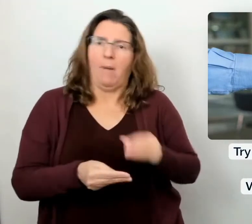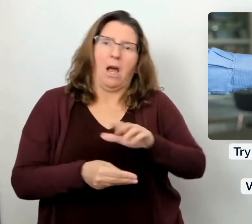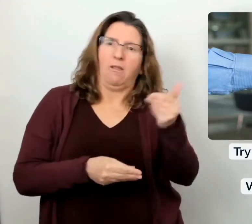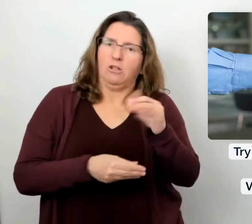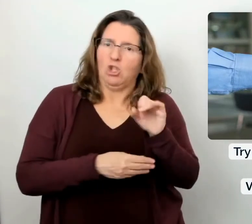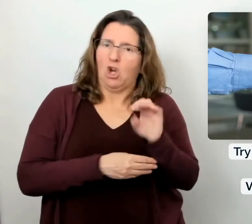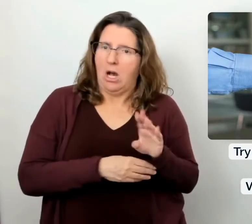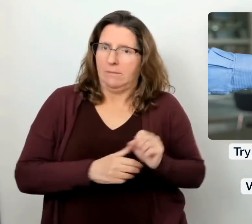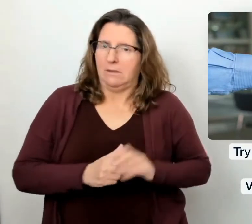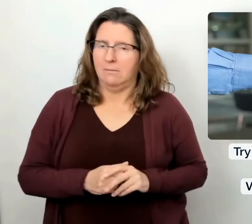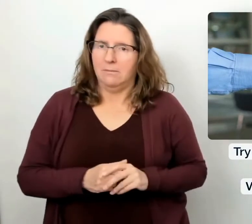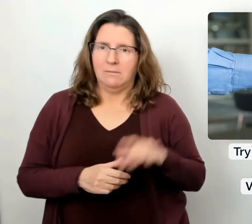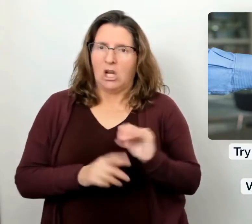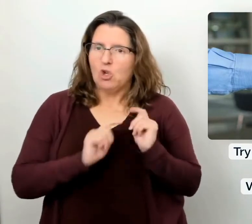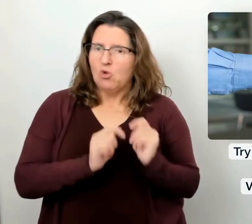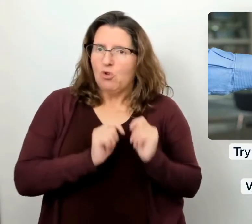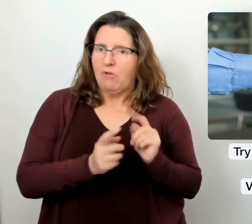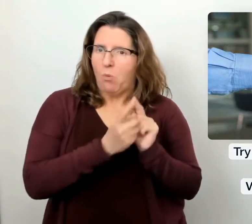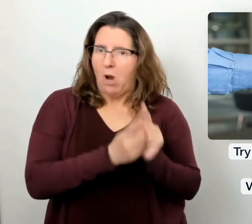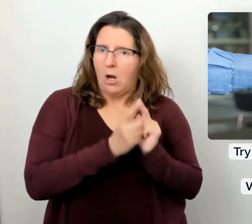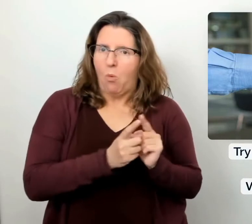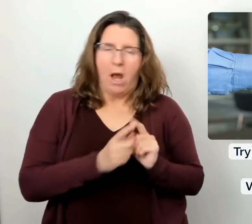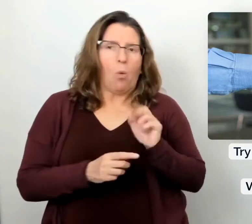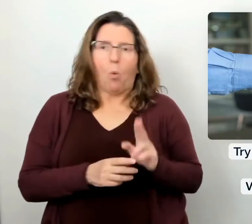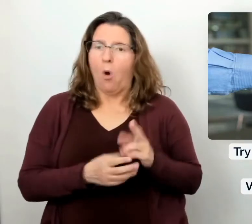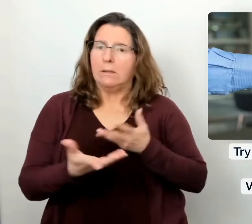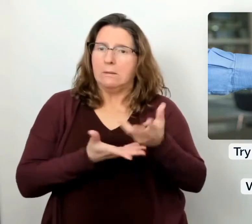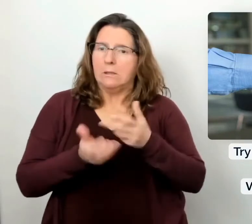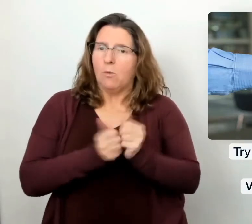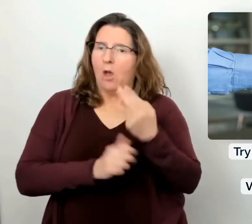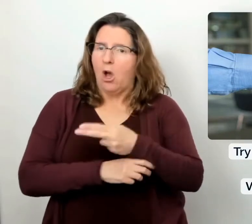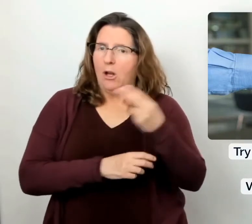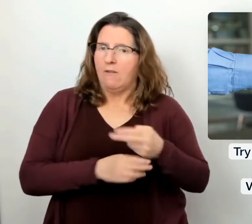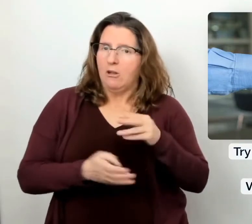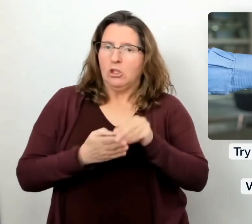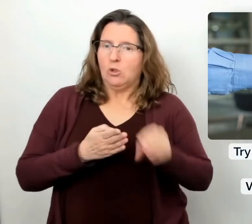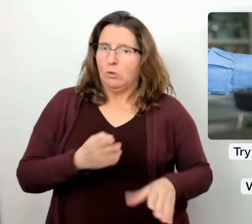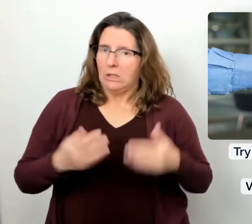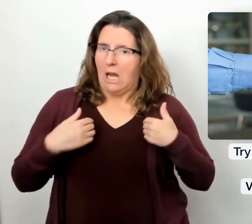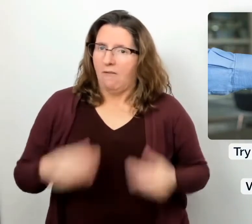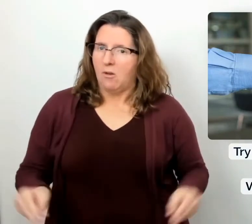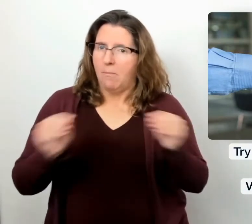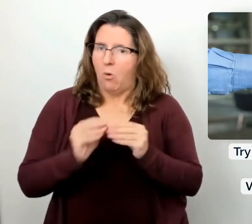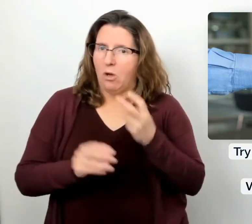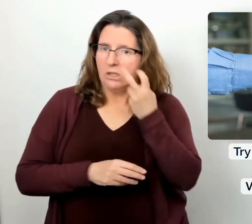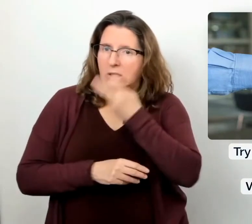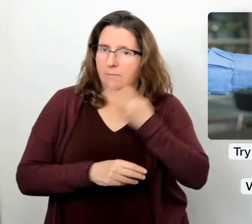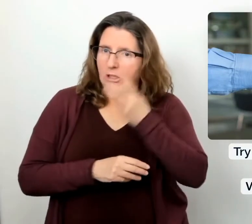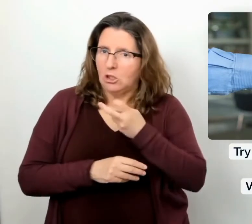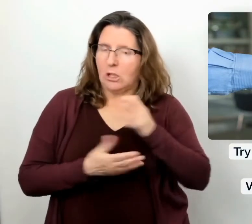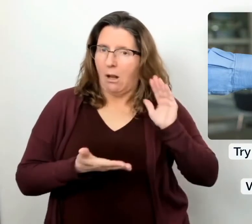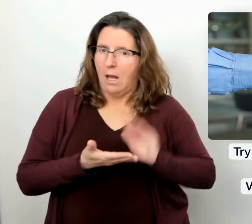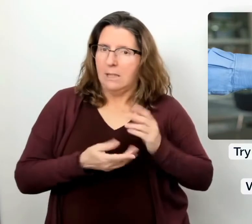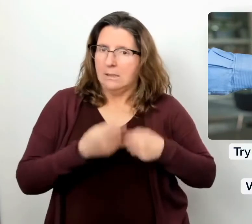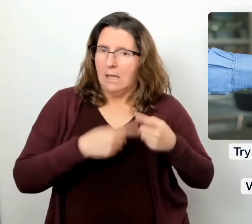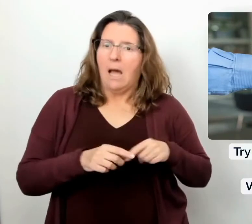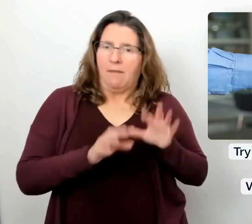so I assigned them other tasks, such as tutoring some of the hard of hearing students who had more hearing and speech.